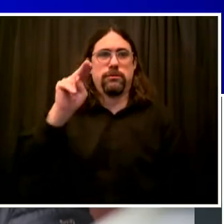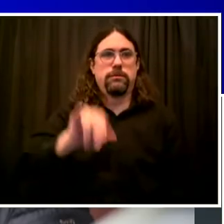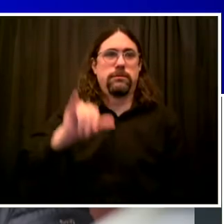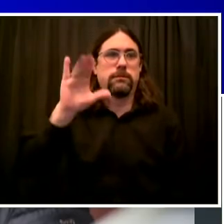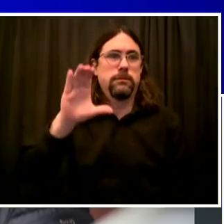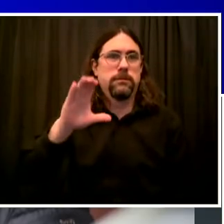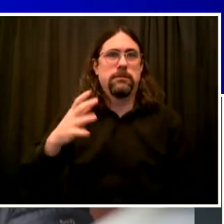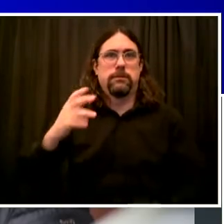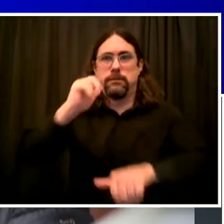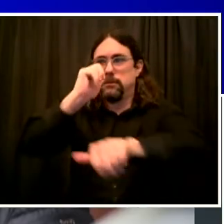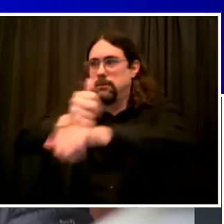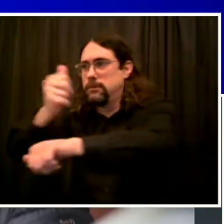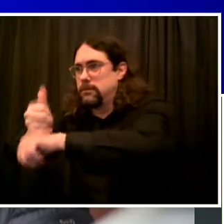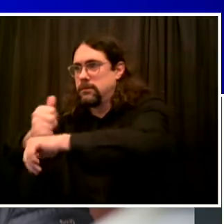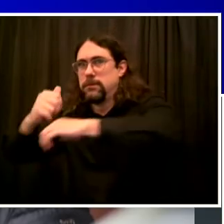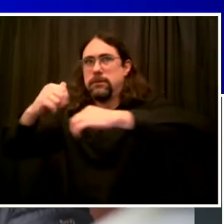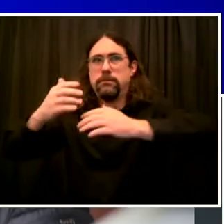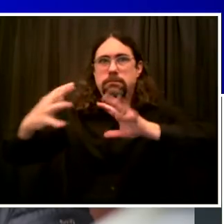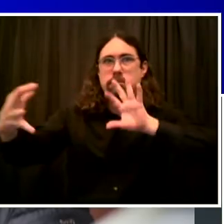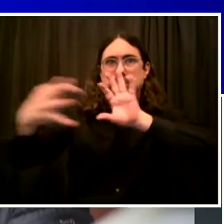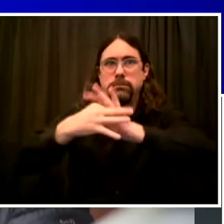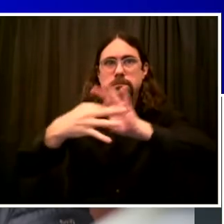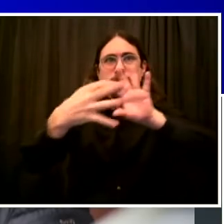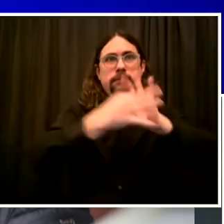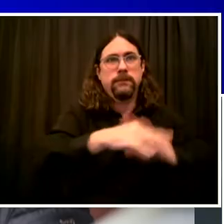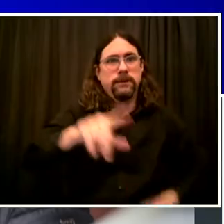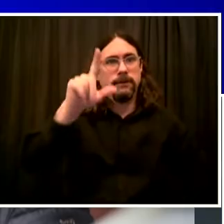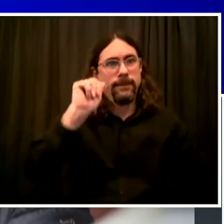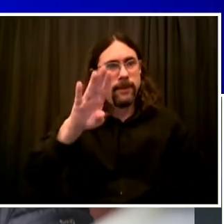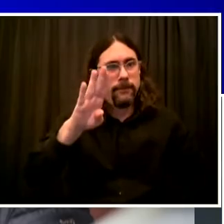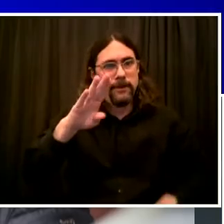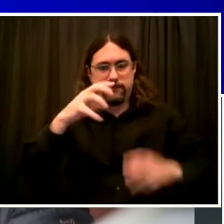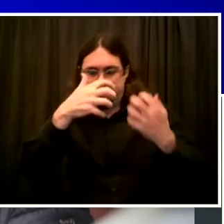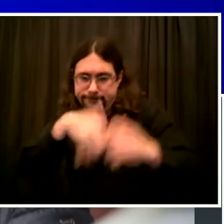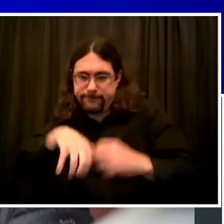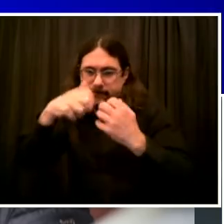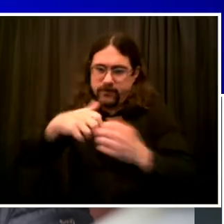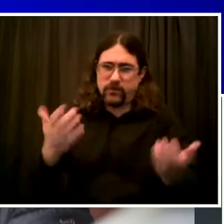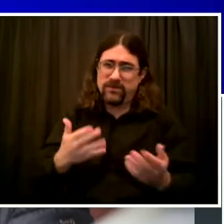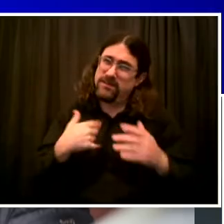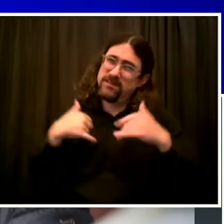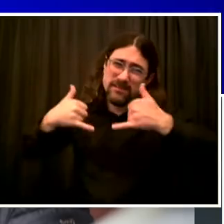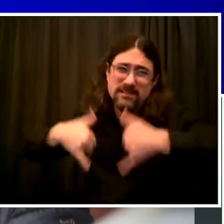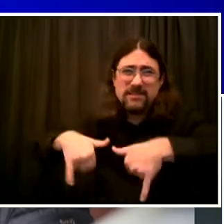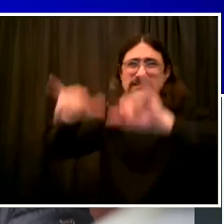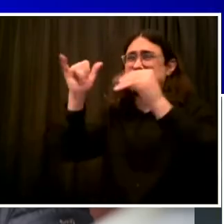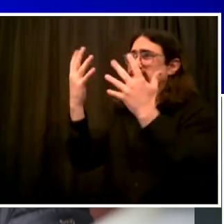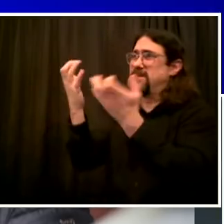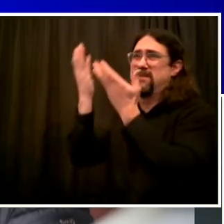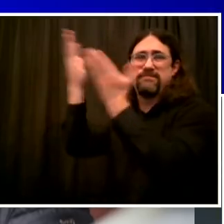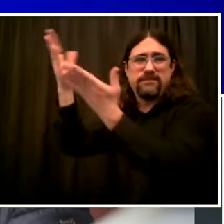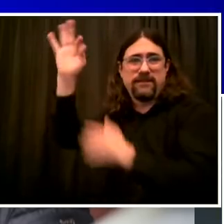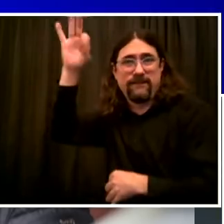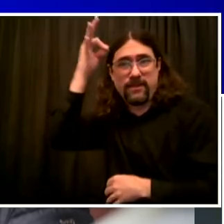WITH LABS. WE'RE DOING THE MOSWET CAN. WE STILL NEED THAT FEDERAL SUPPORT BUT WE'RE GOING TO KEEP